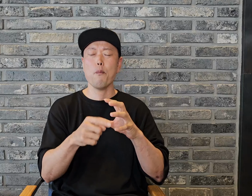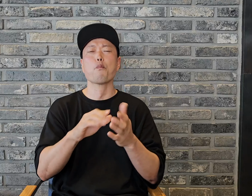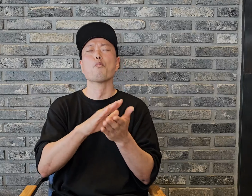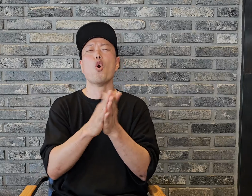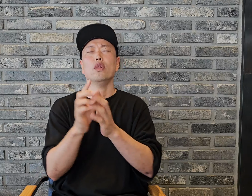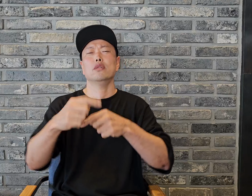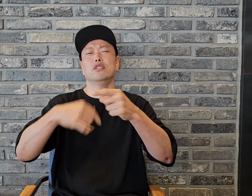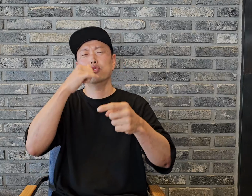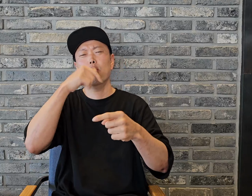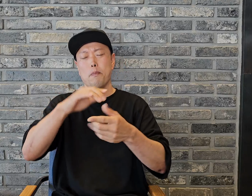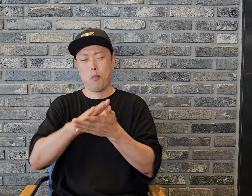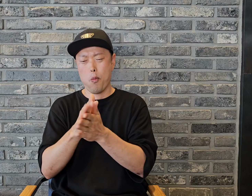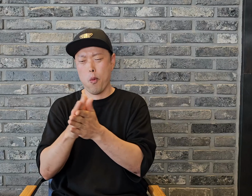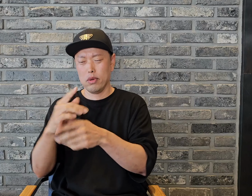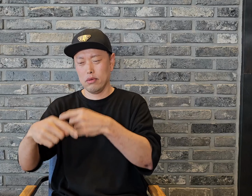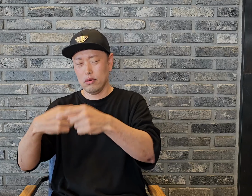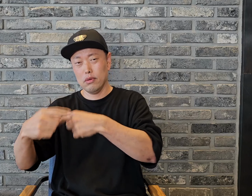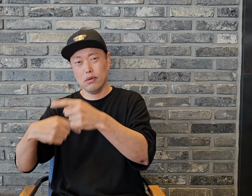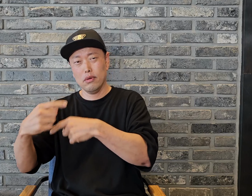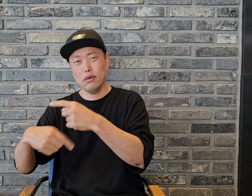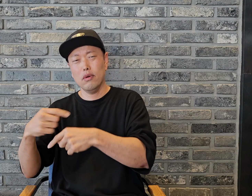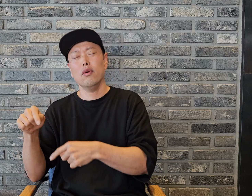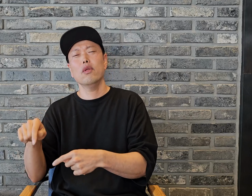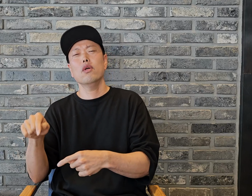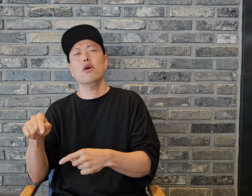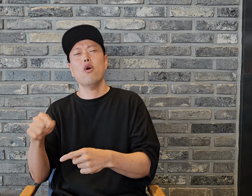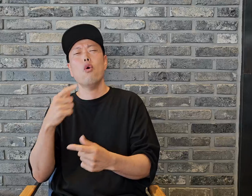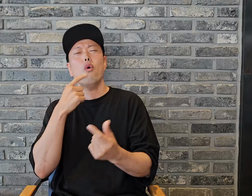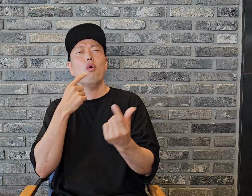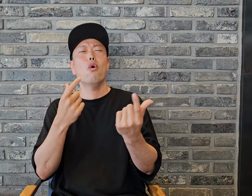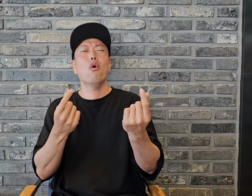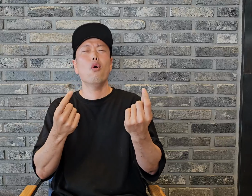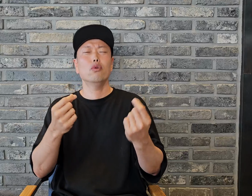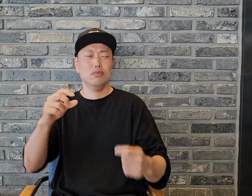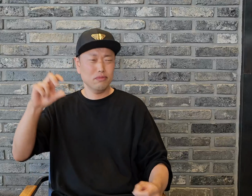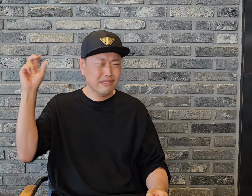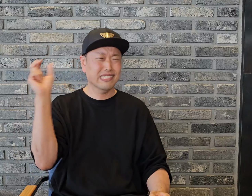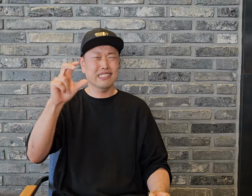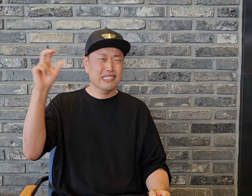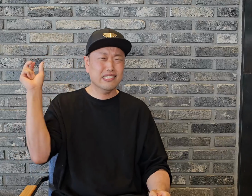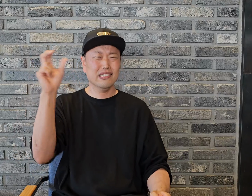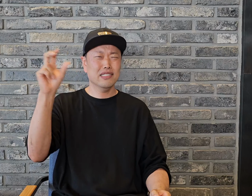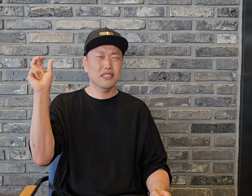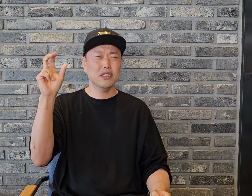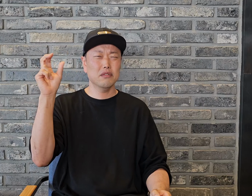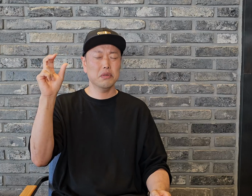Try changing your sign language as well.